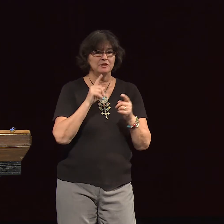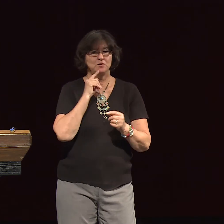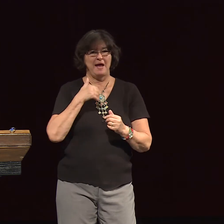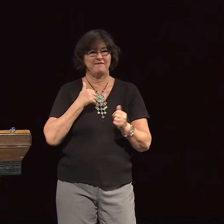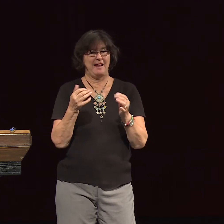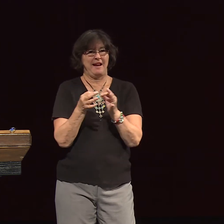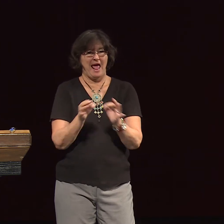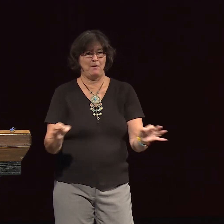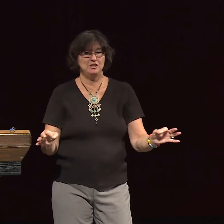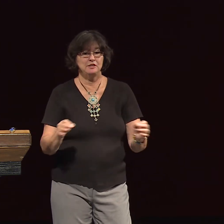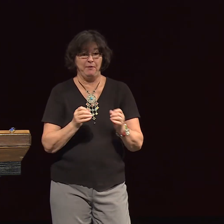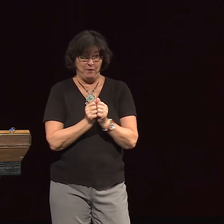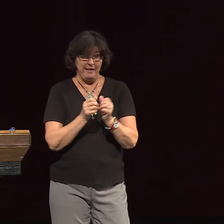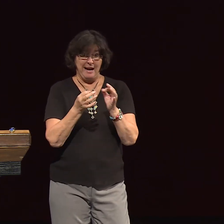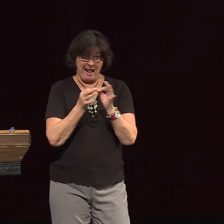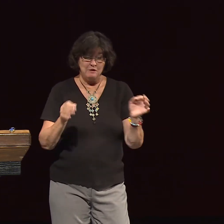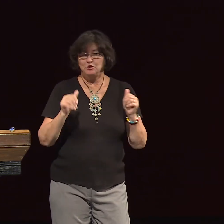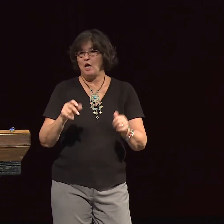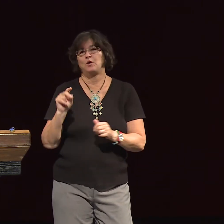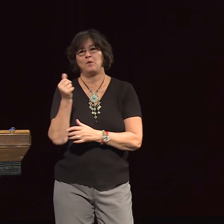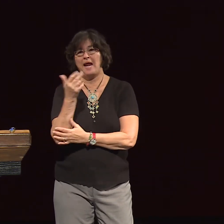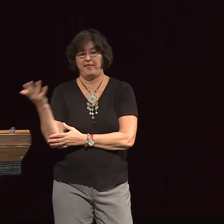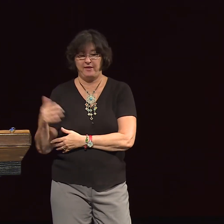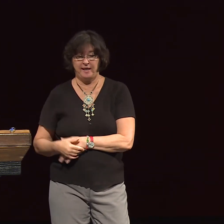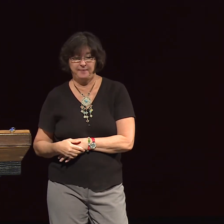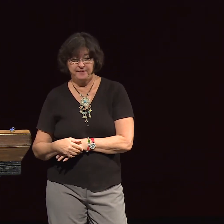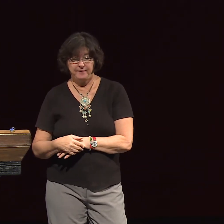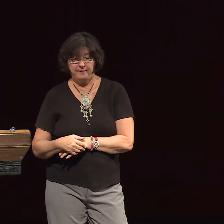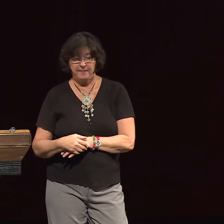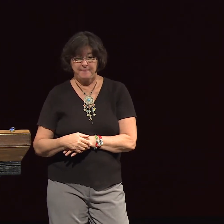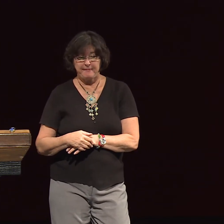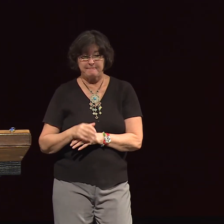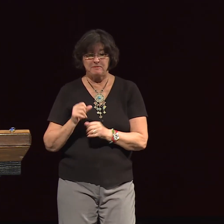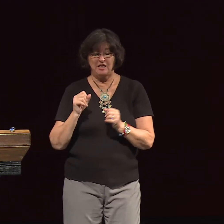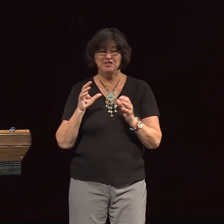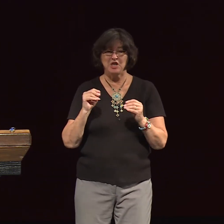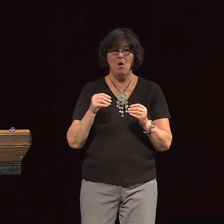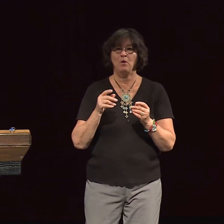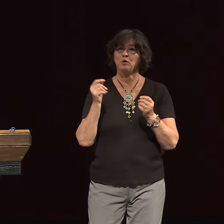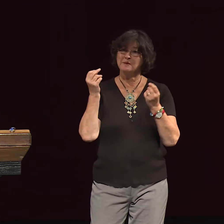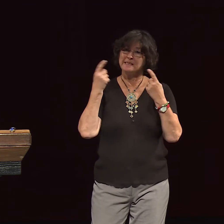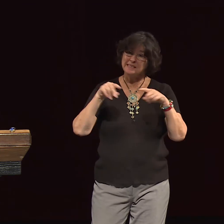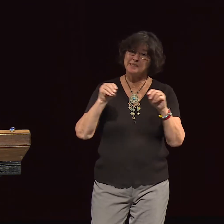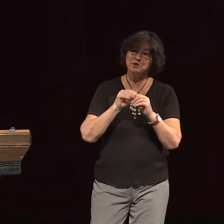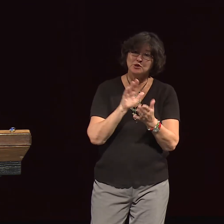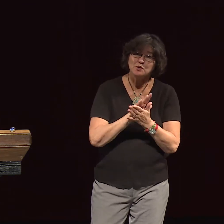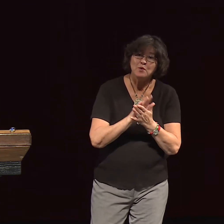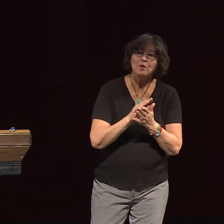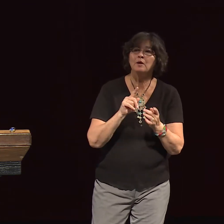but the main idea of this legislation is that language is where it needs to start.